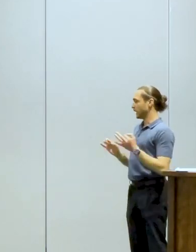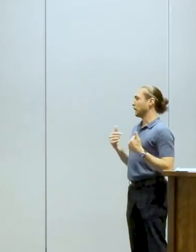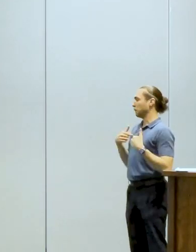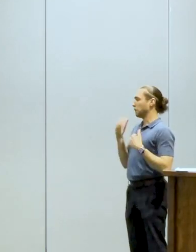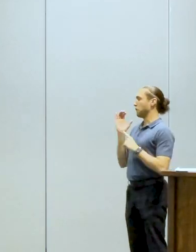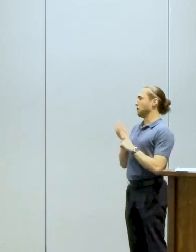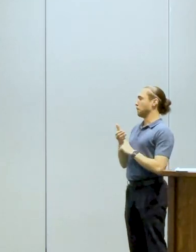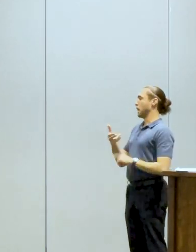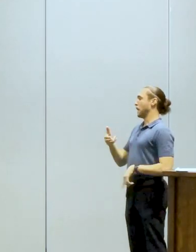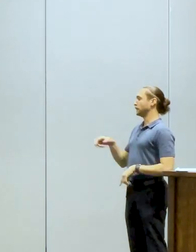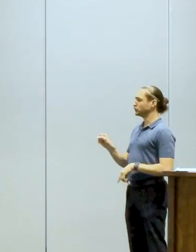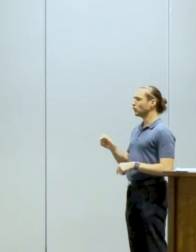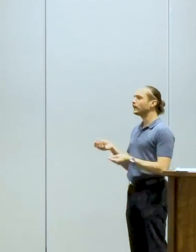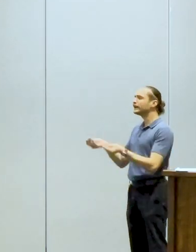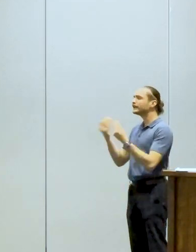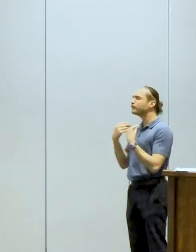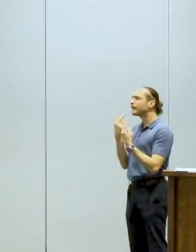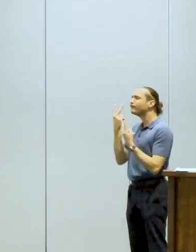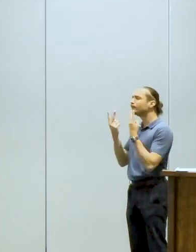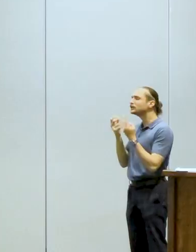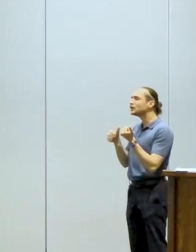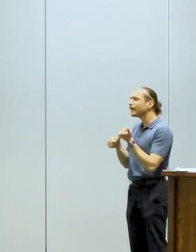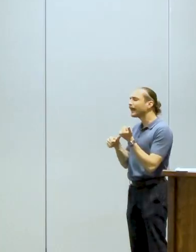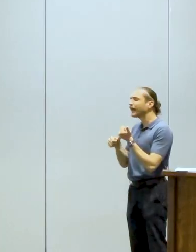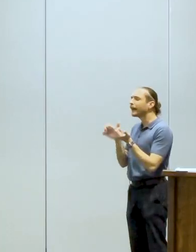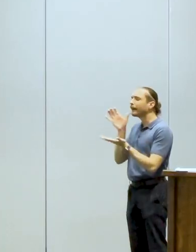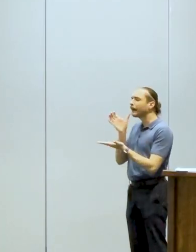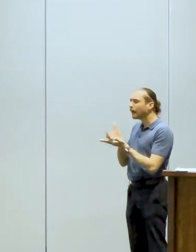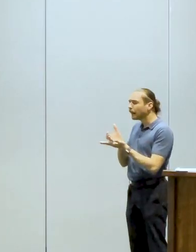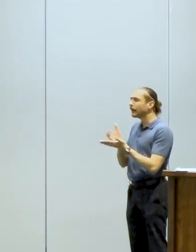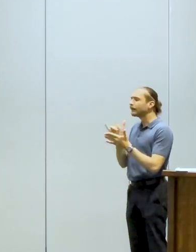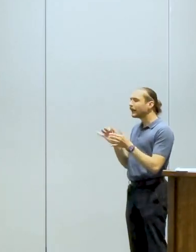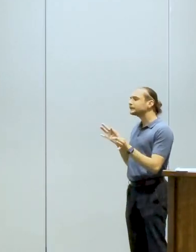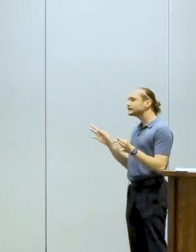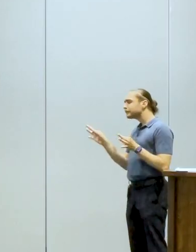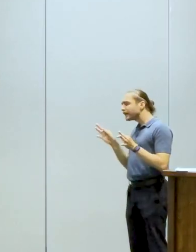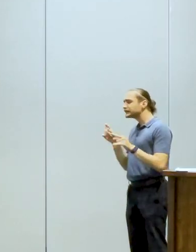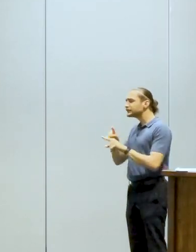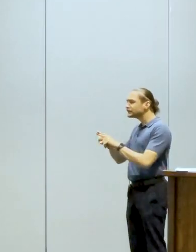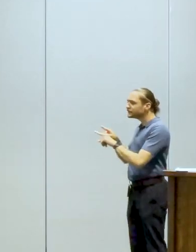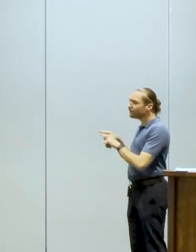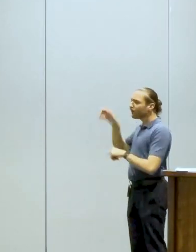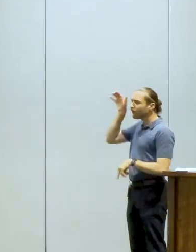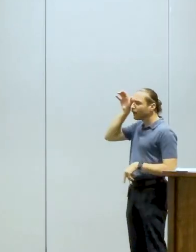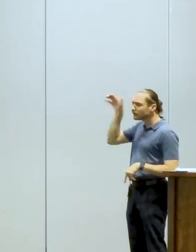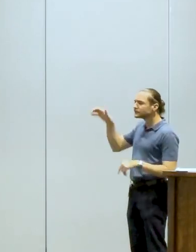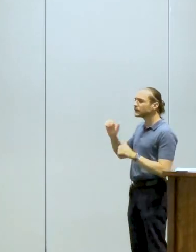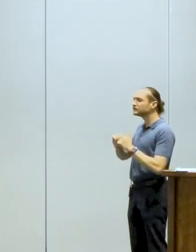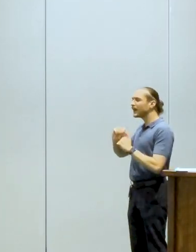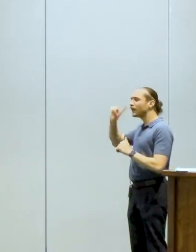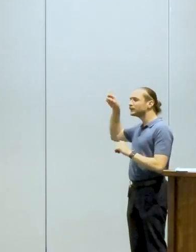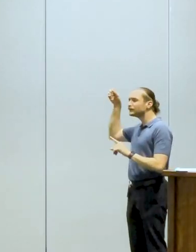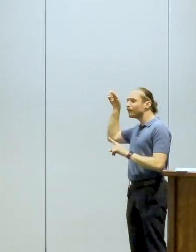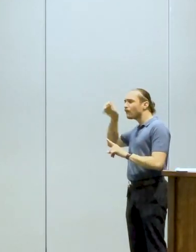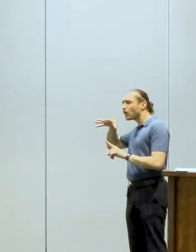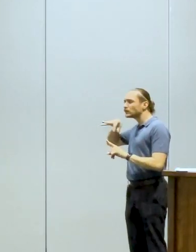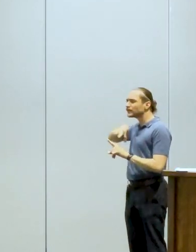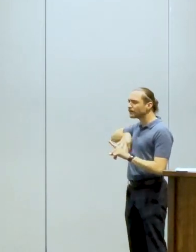visual aid that overviews these concepts? You. Know how photosynthesis works. So have you guys generated visual aids